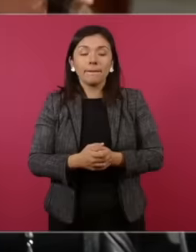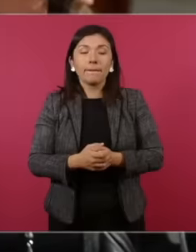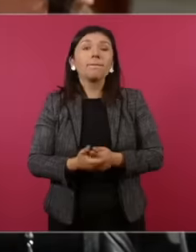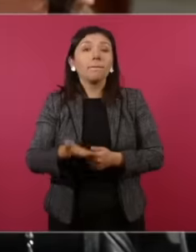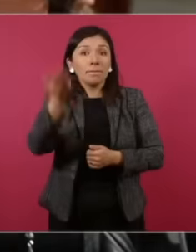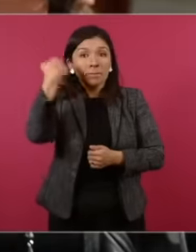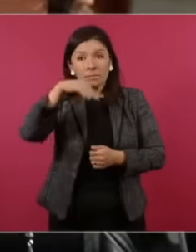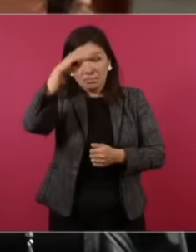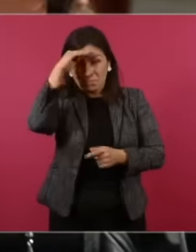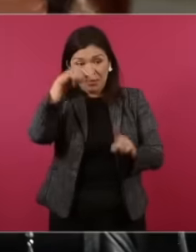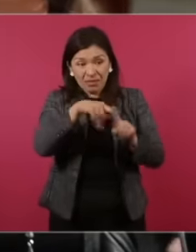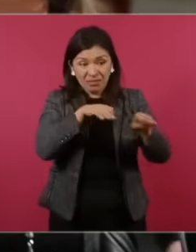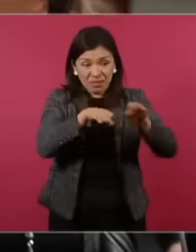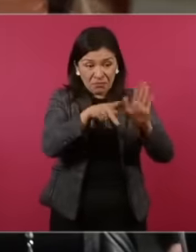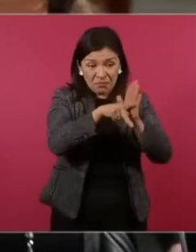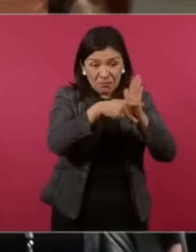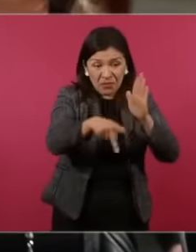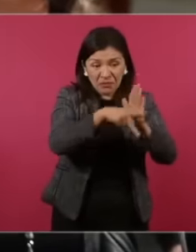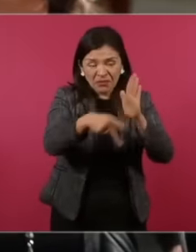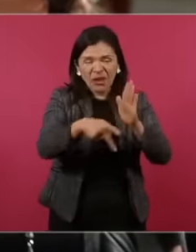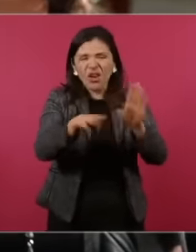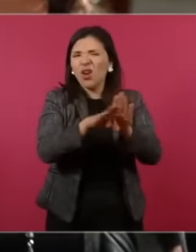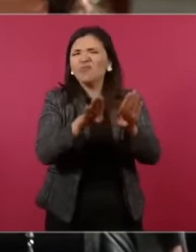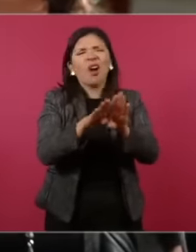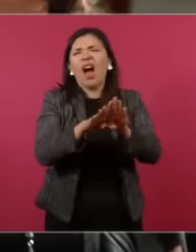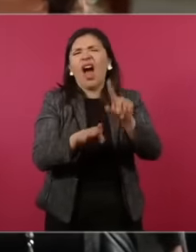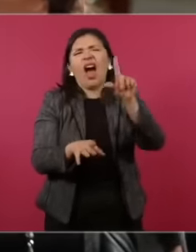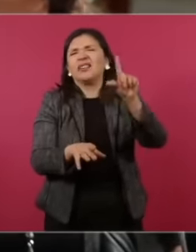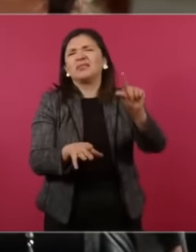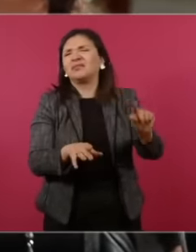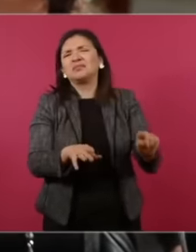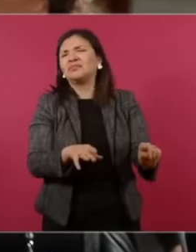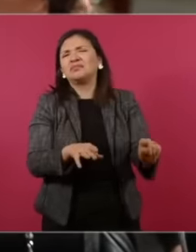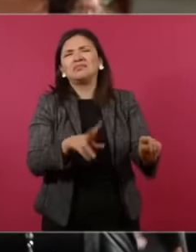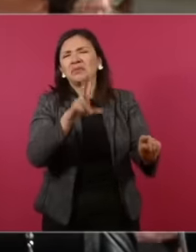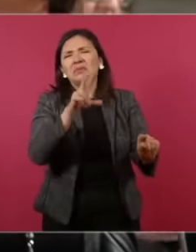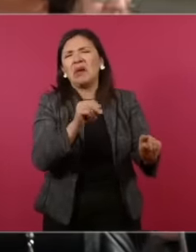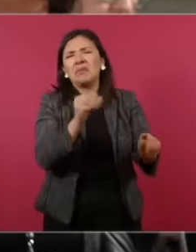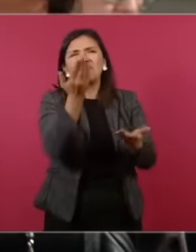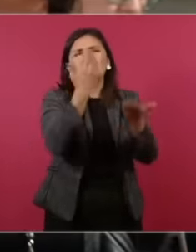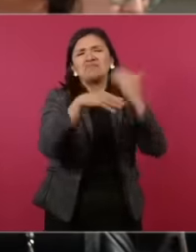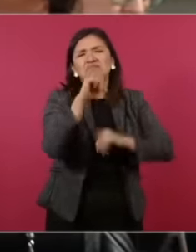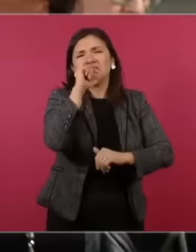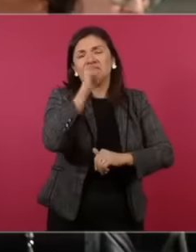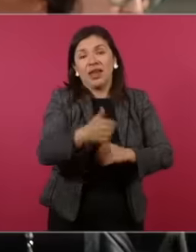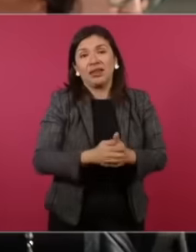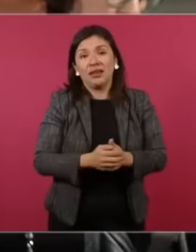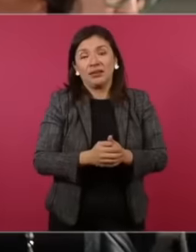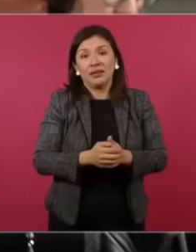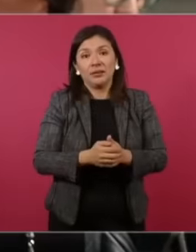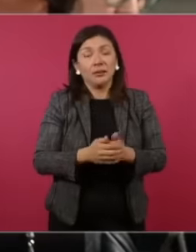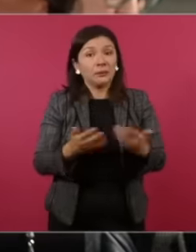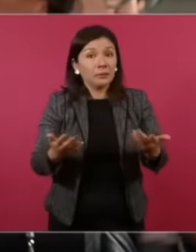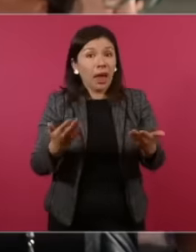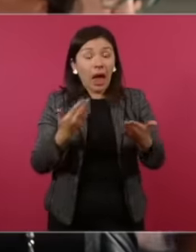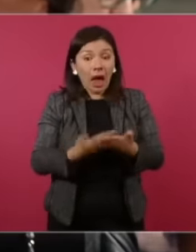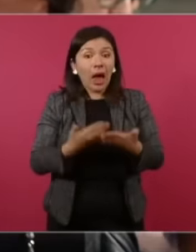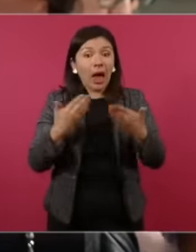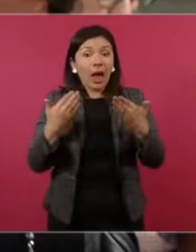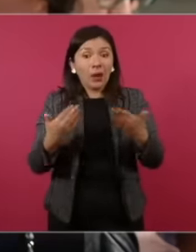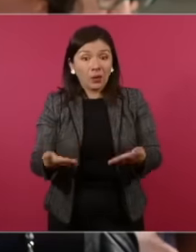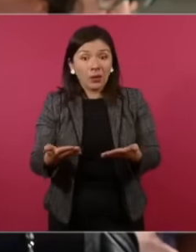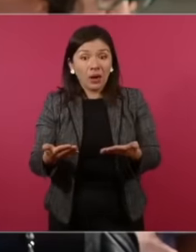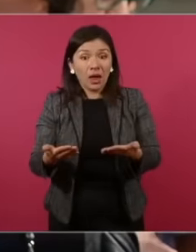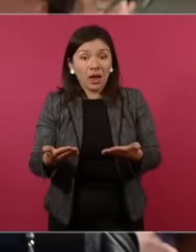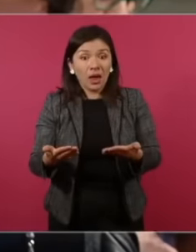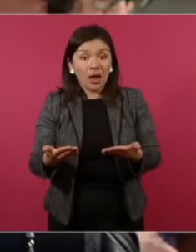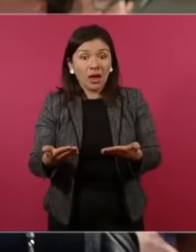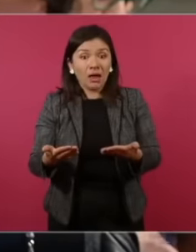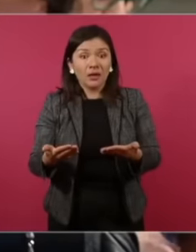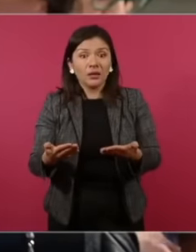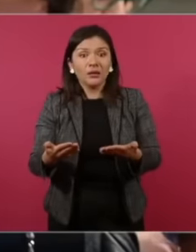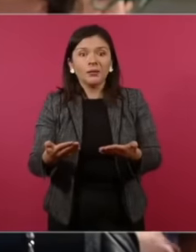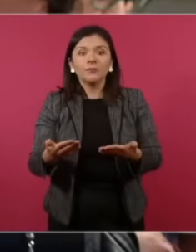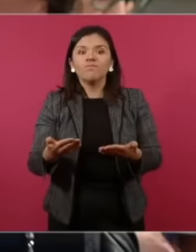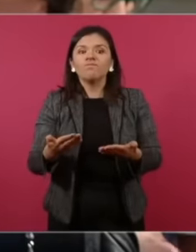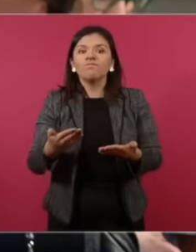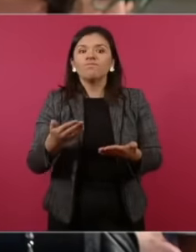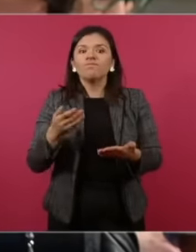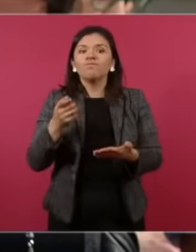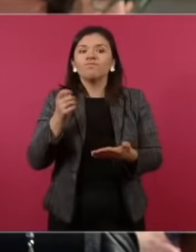marginal now it is like to